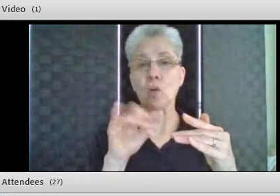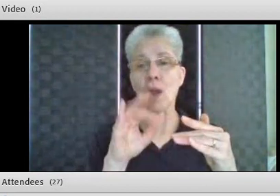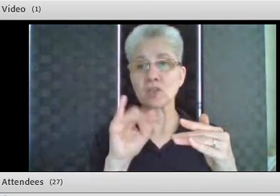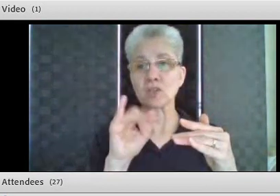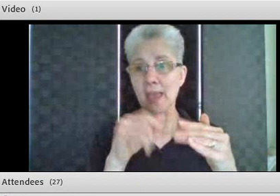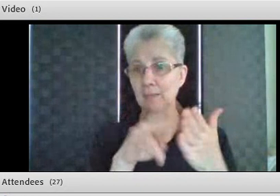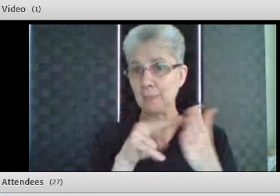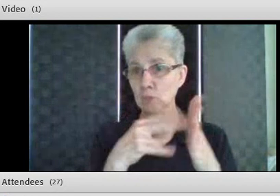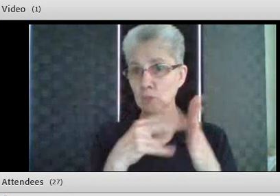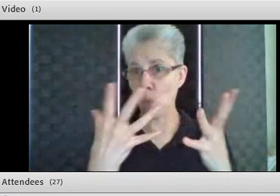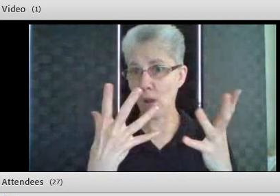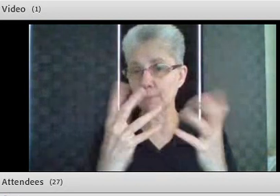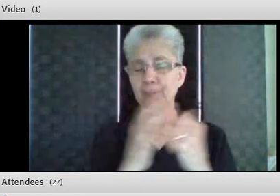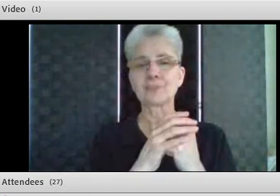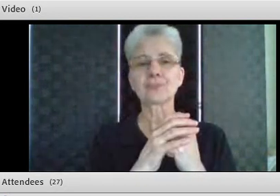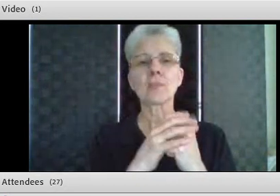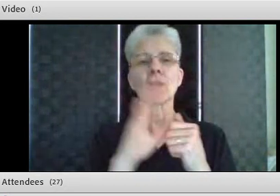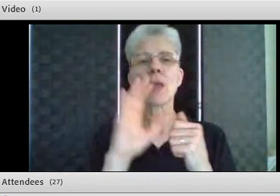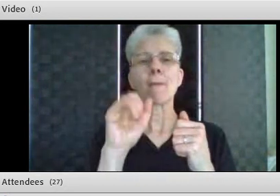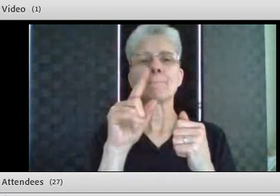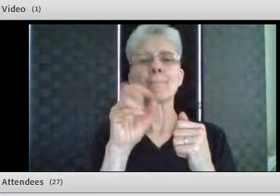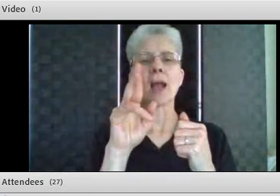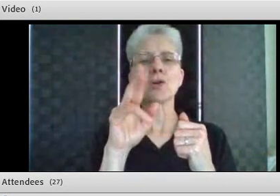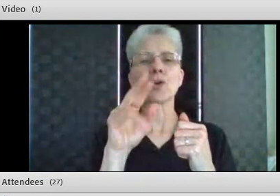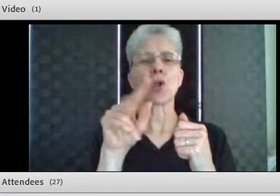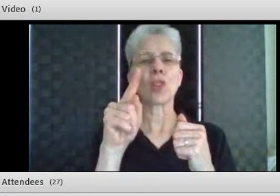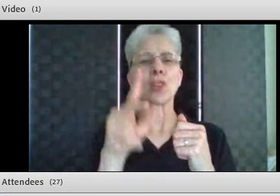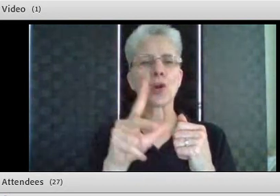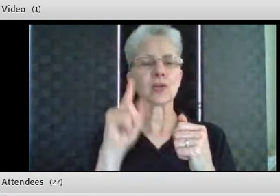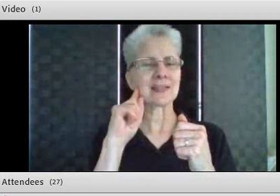Major chords sound happy. The whole thing with Garage Band and the point